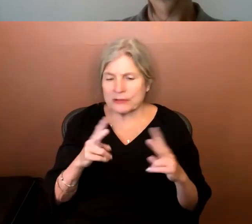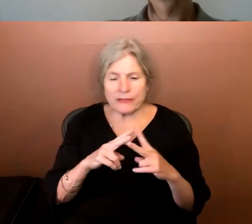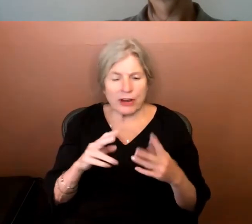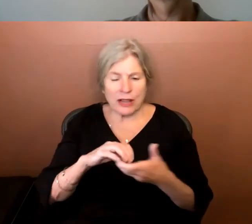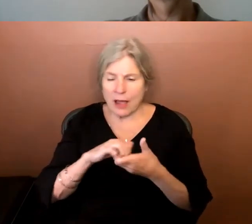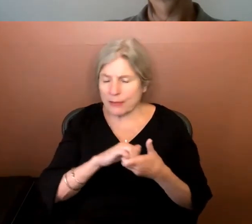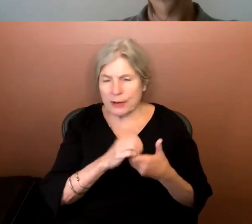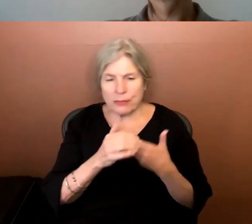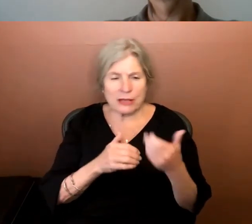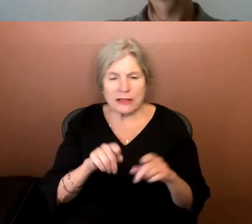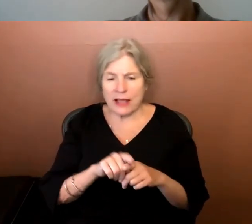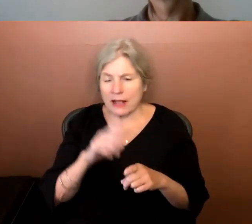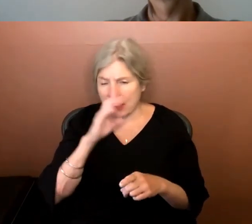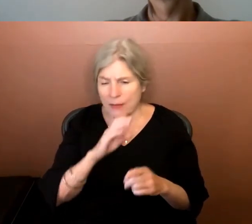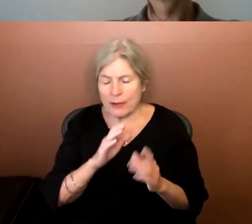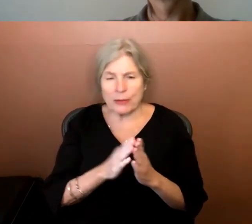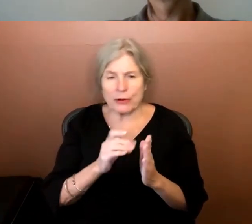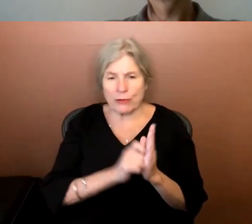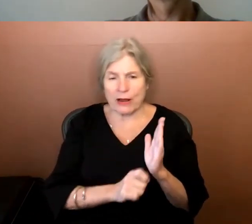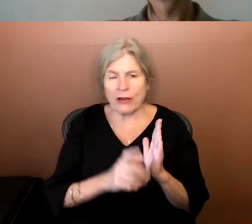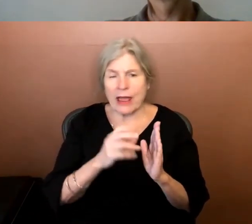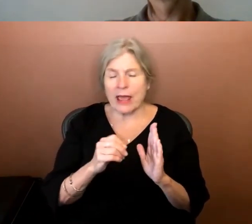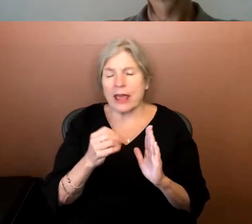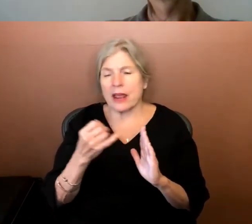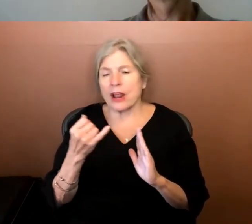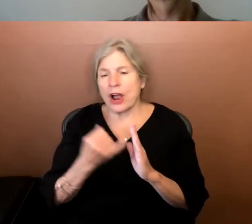comic book writer and artist. If you wanted to